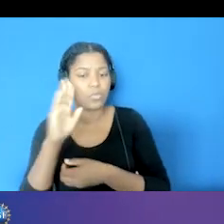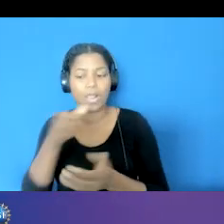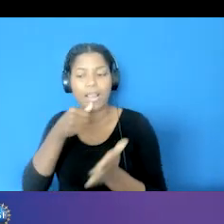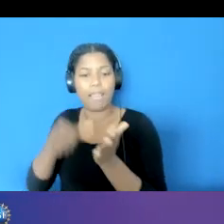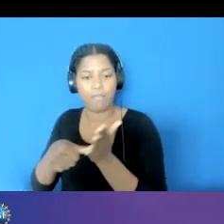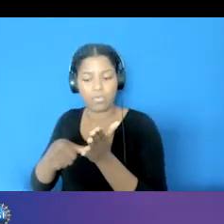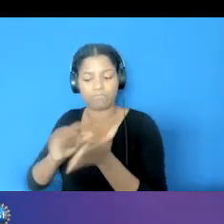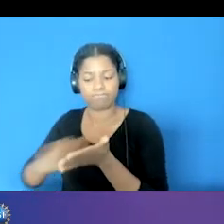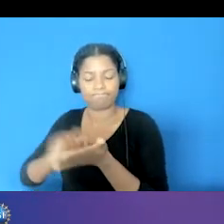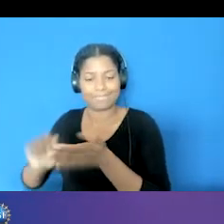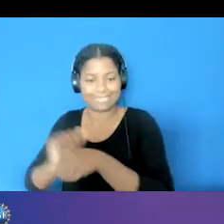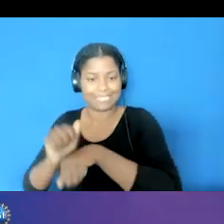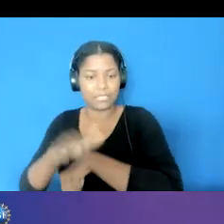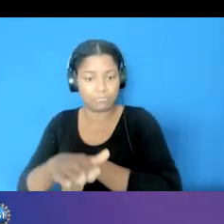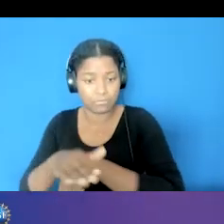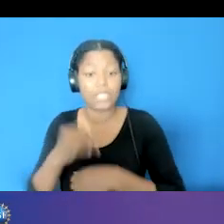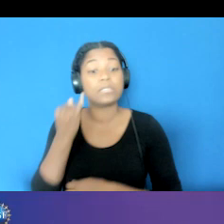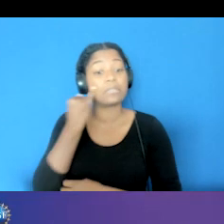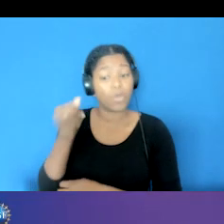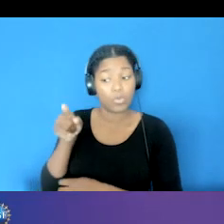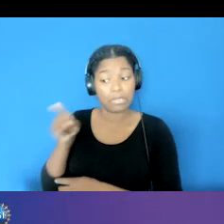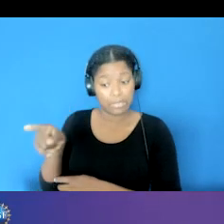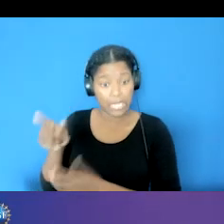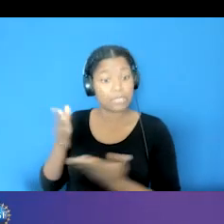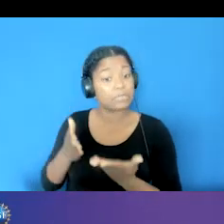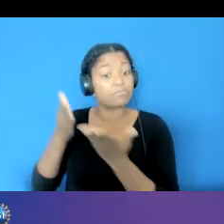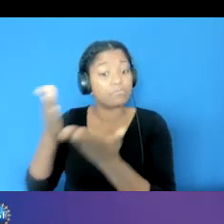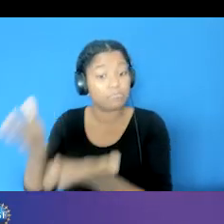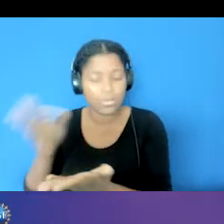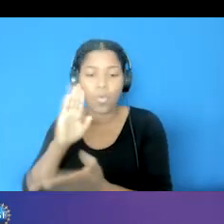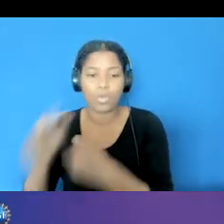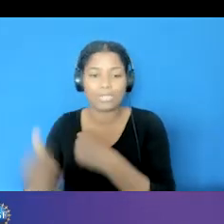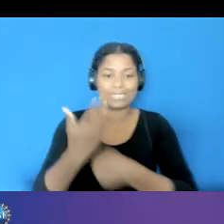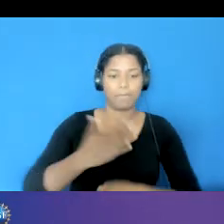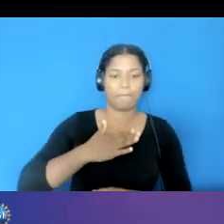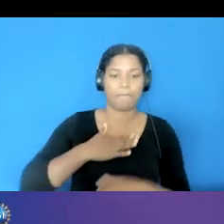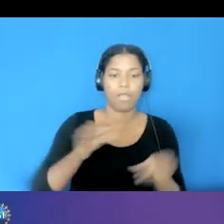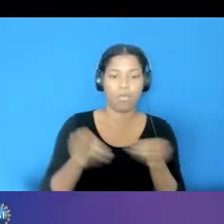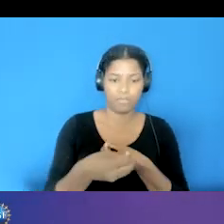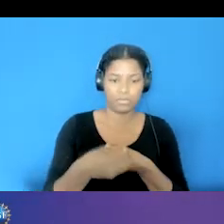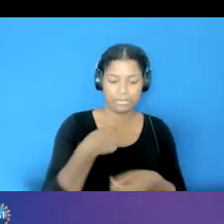If the Program reviews and recommends the proposal, it's sent to my office, DGA, for review.